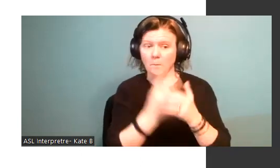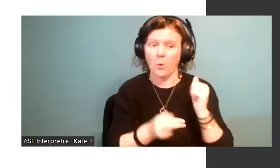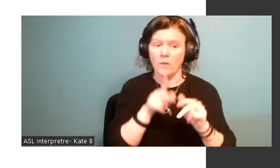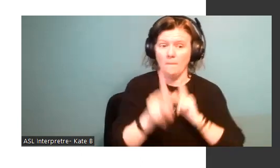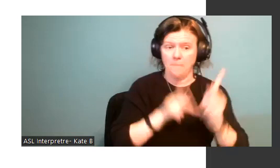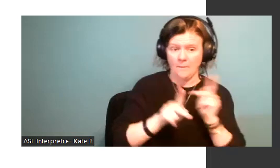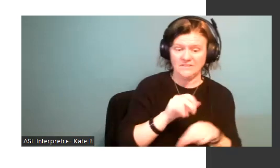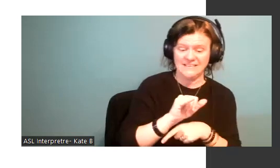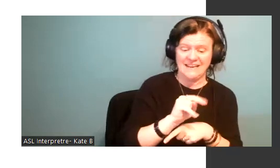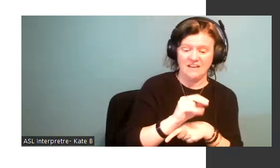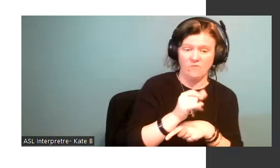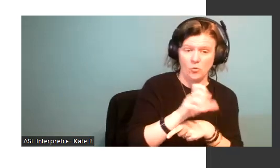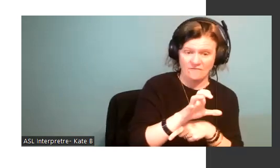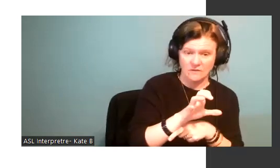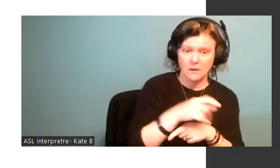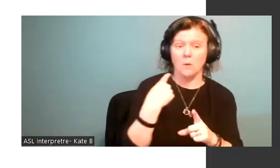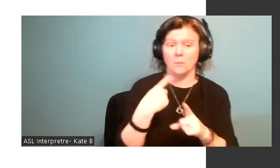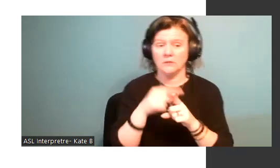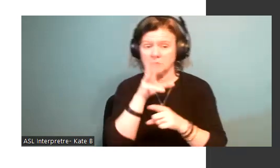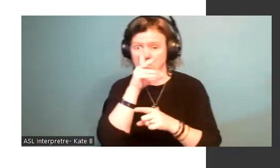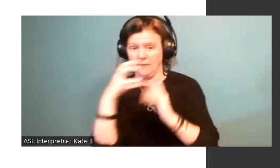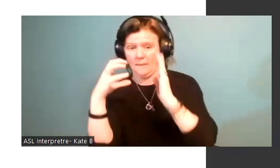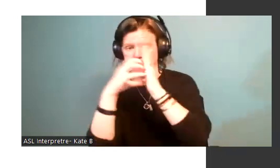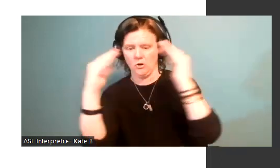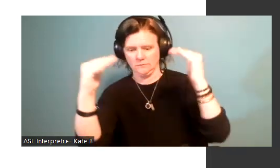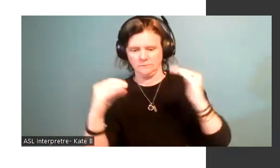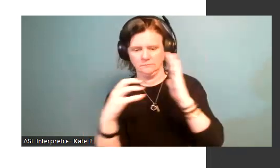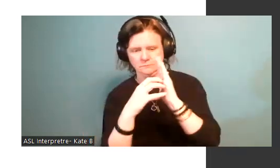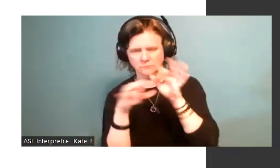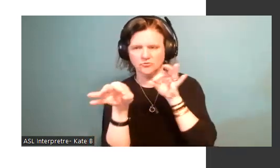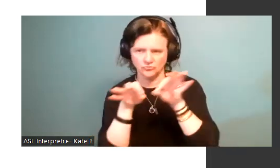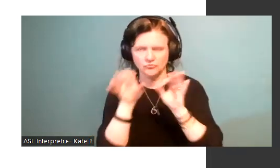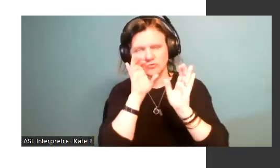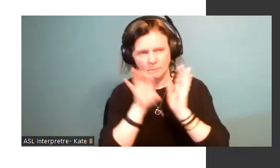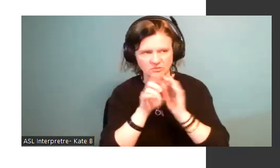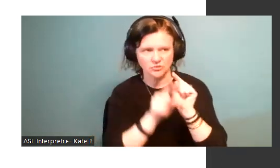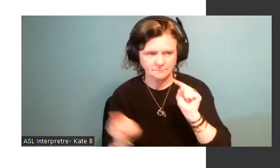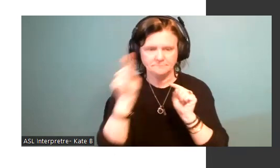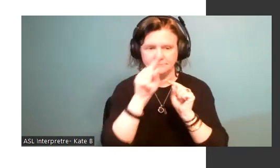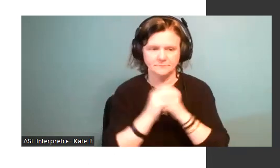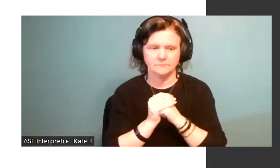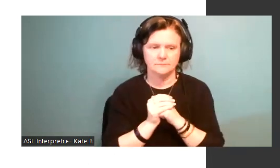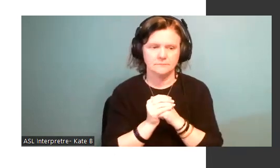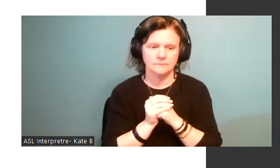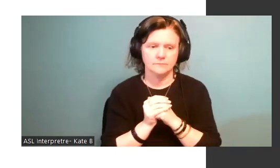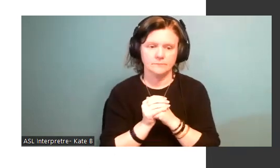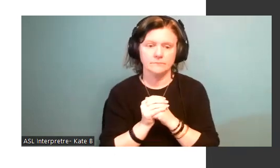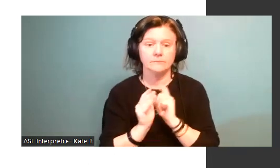description. The screen reader finds that image, usually it will read both. It will read